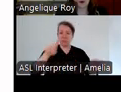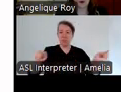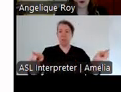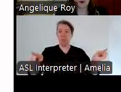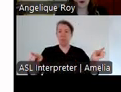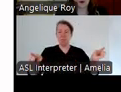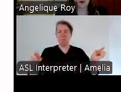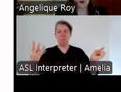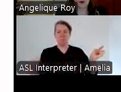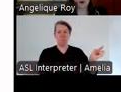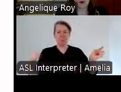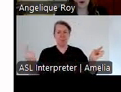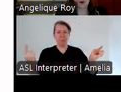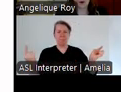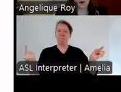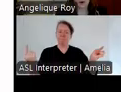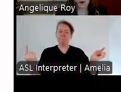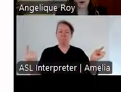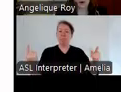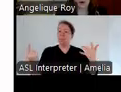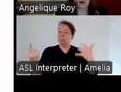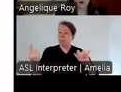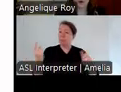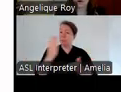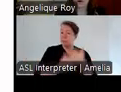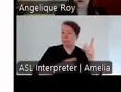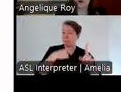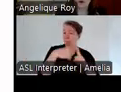important reminder that grounding this work in specific use cases and testing, rather than